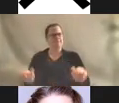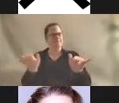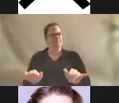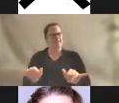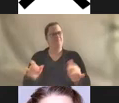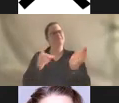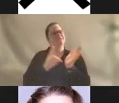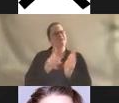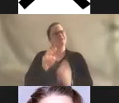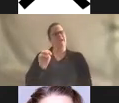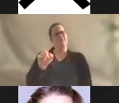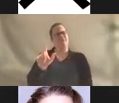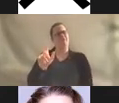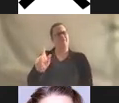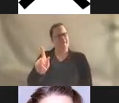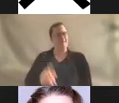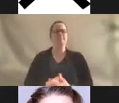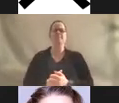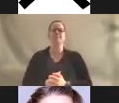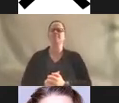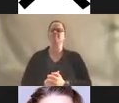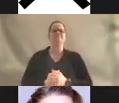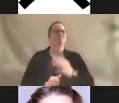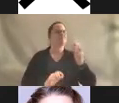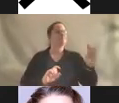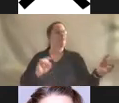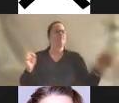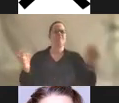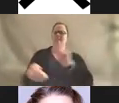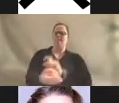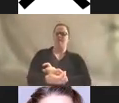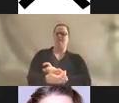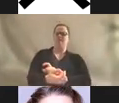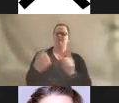his thinking evolved, comes back around to economic justice